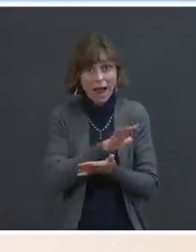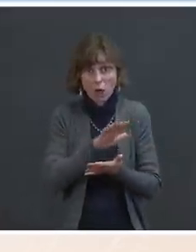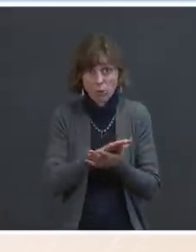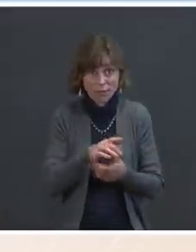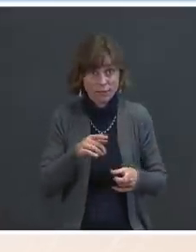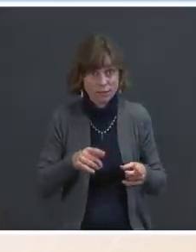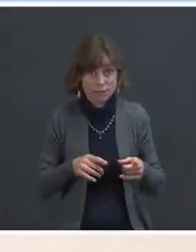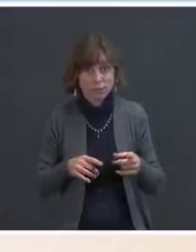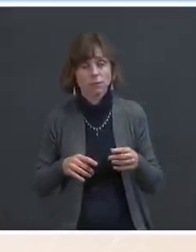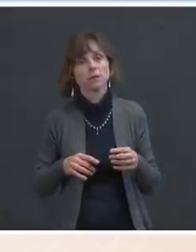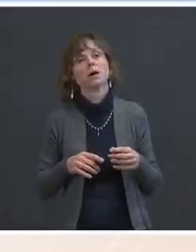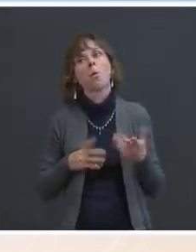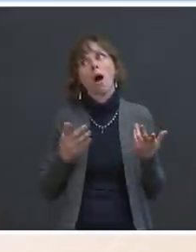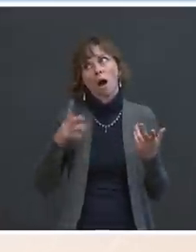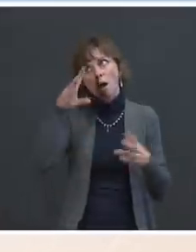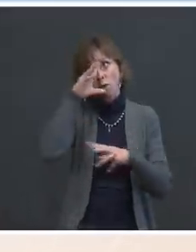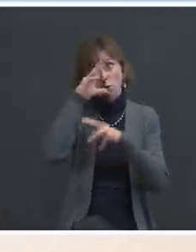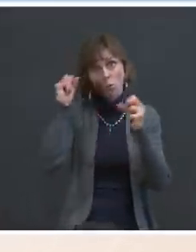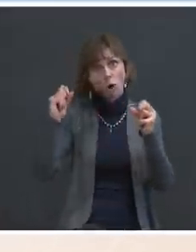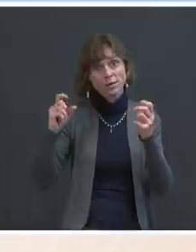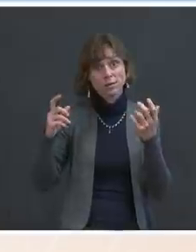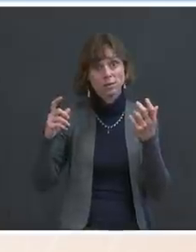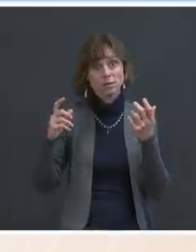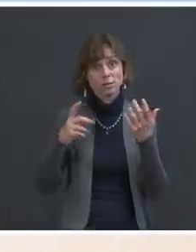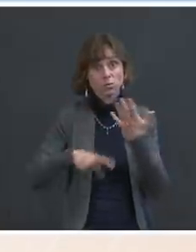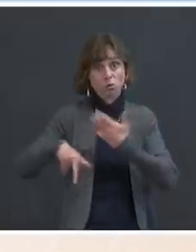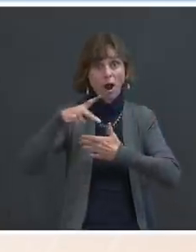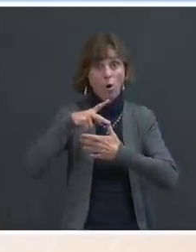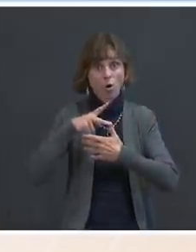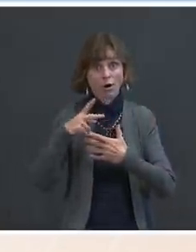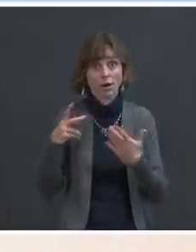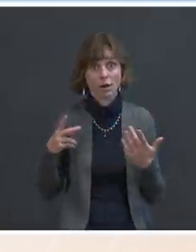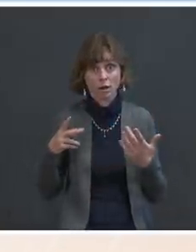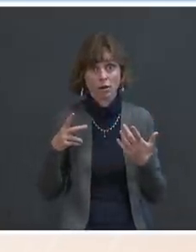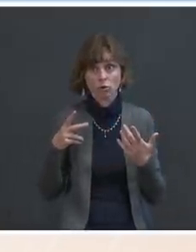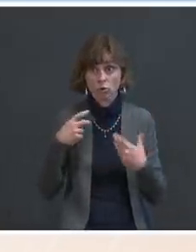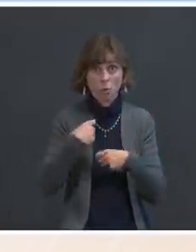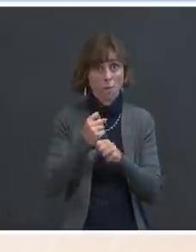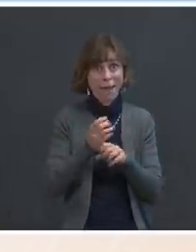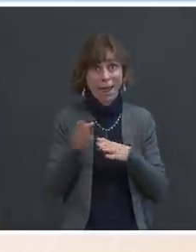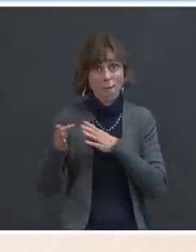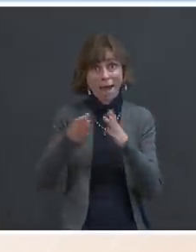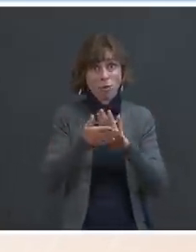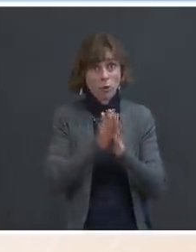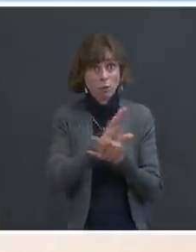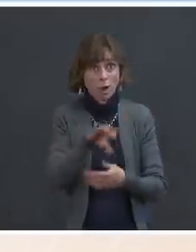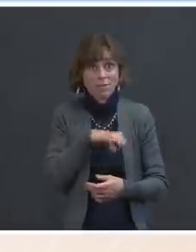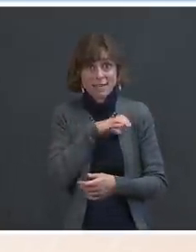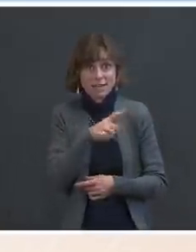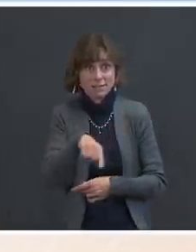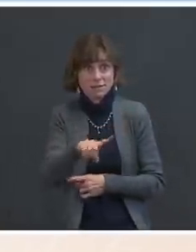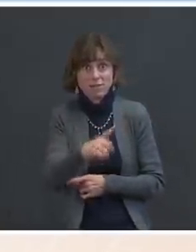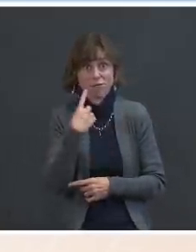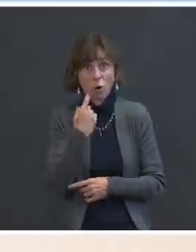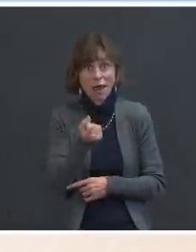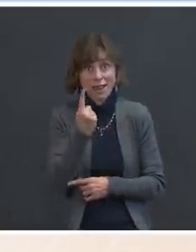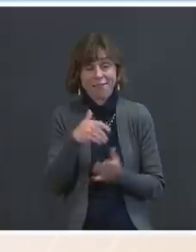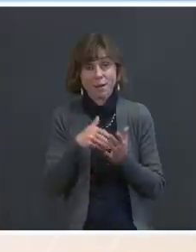given he proposed an immigration bill on the first day, is to create a pathway to citizenship for 11 million undocumented immigrants,